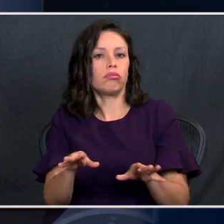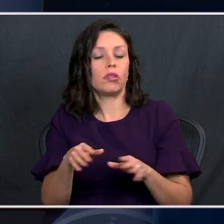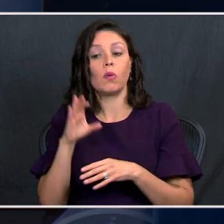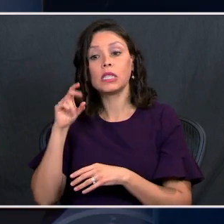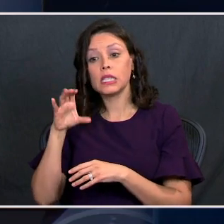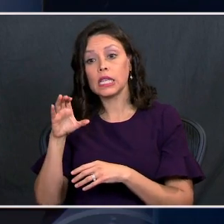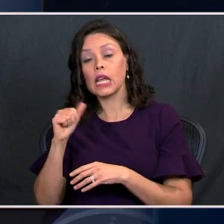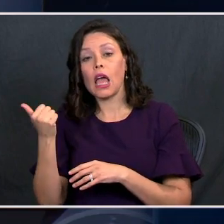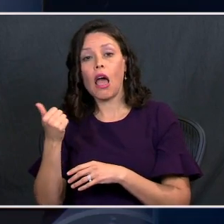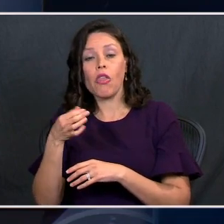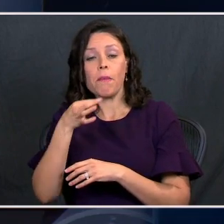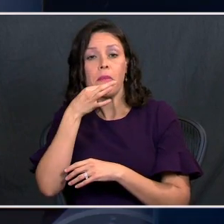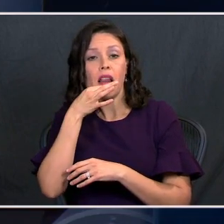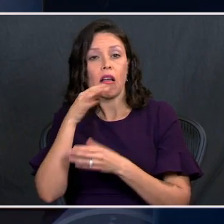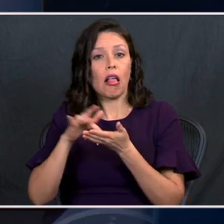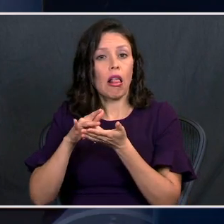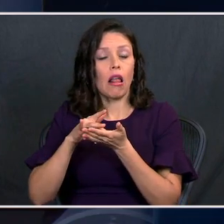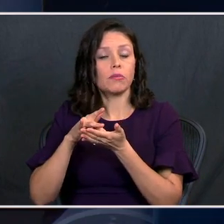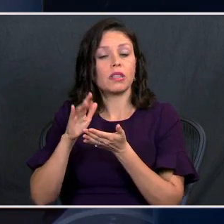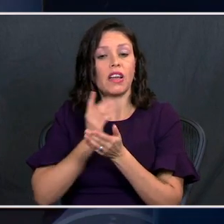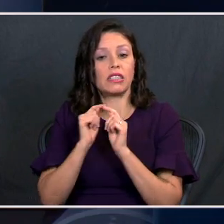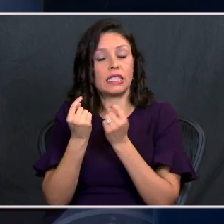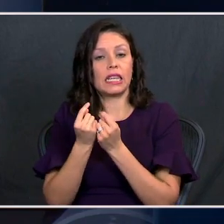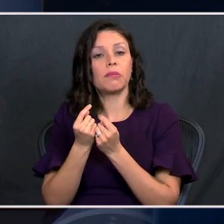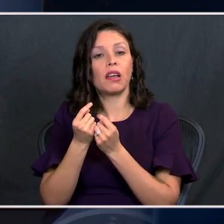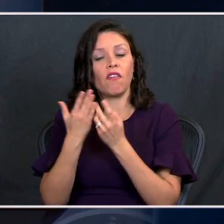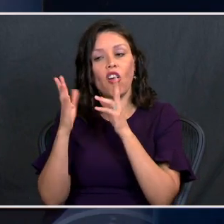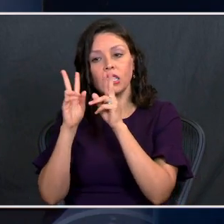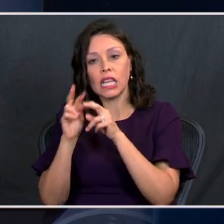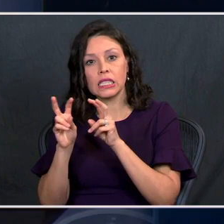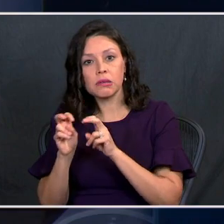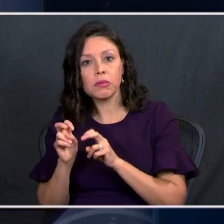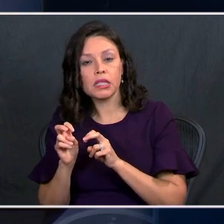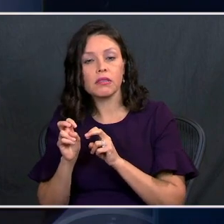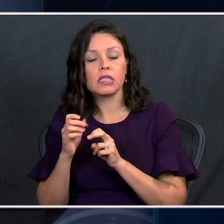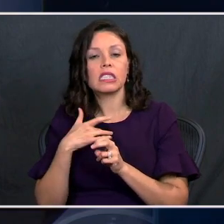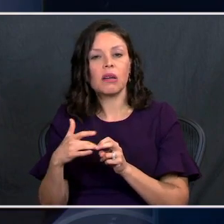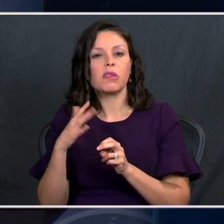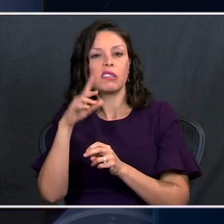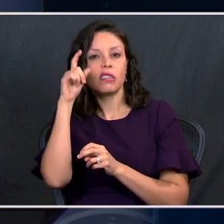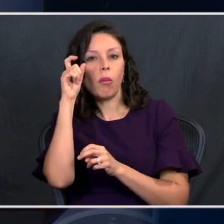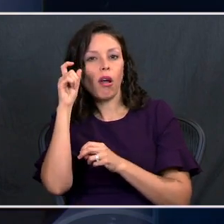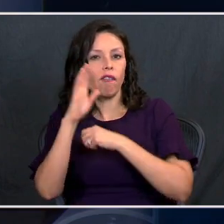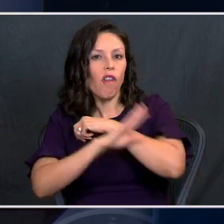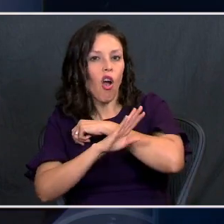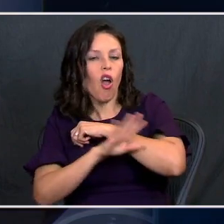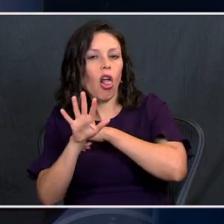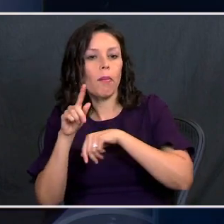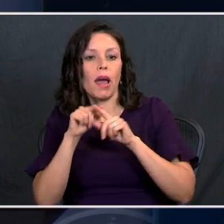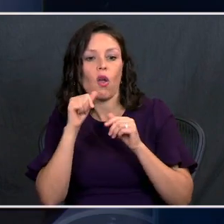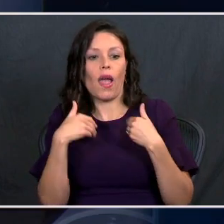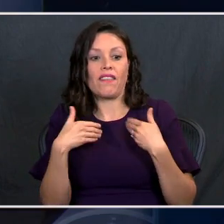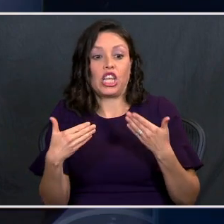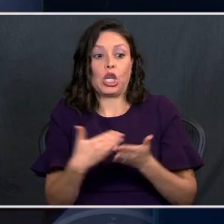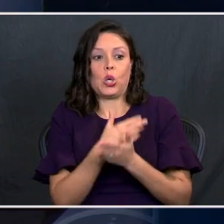and medical experts have -- from our team -- have given assessments leaning towards the summer and fall, but I don't have a new assessment for you from here.